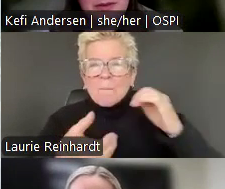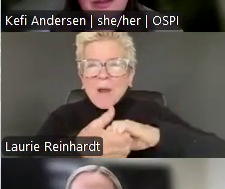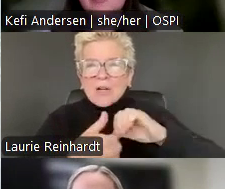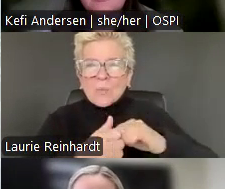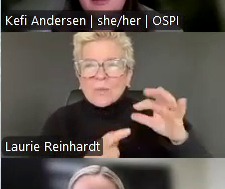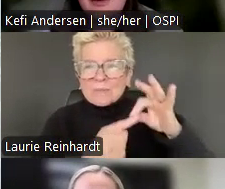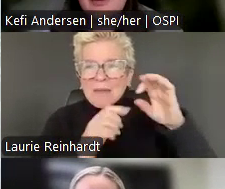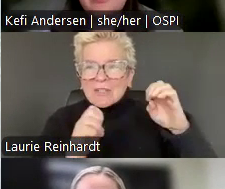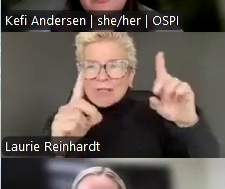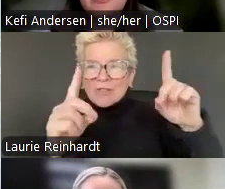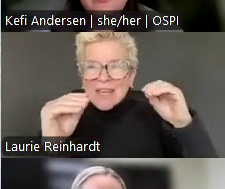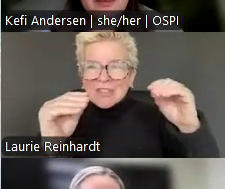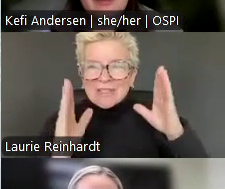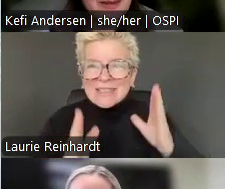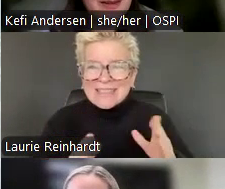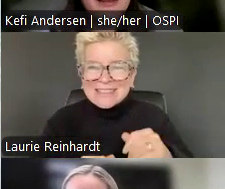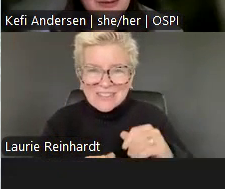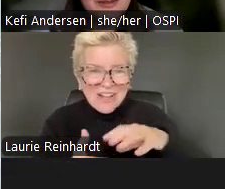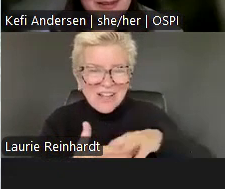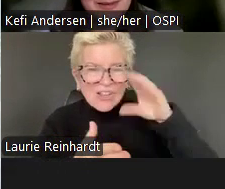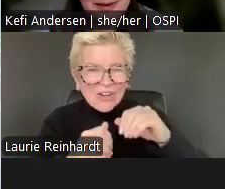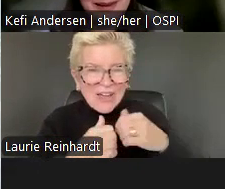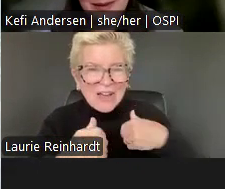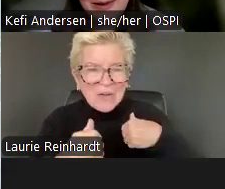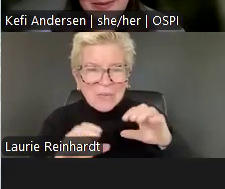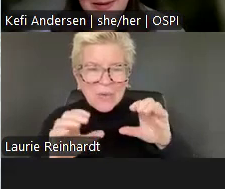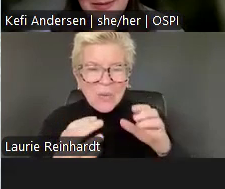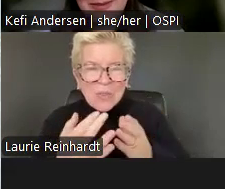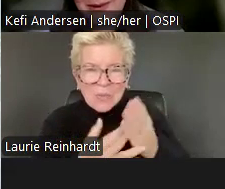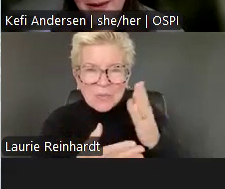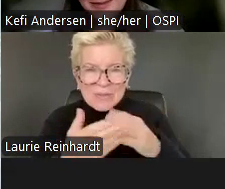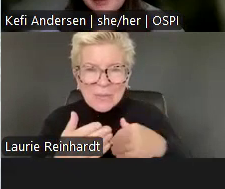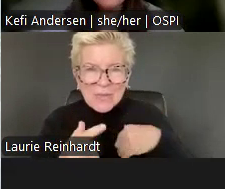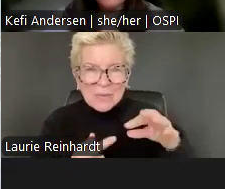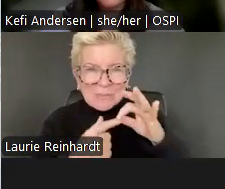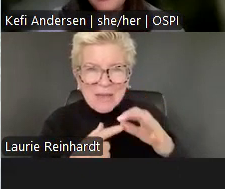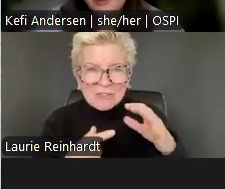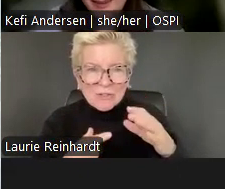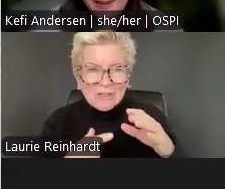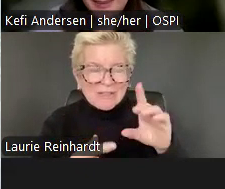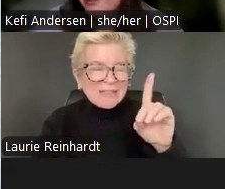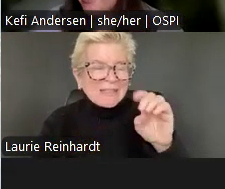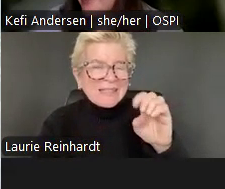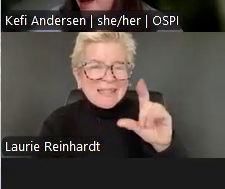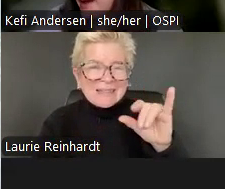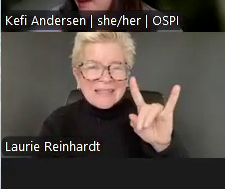those go-to, so that differentiation can become kind of a short C awesome